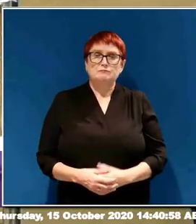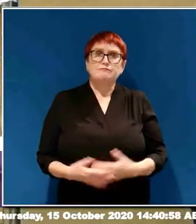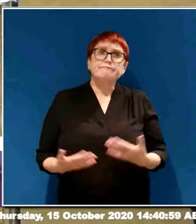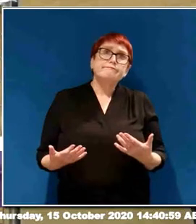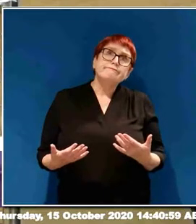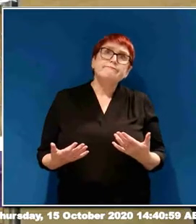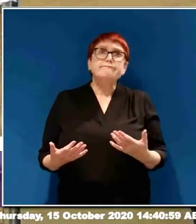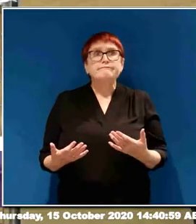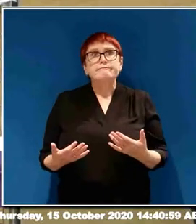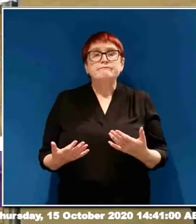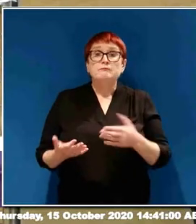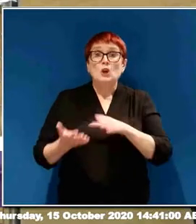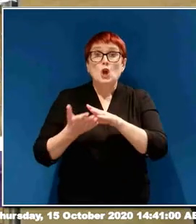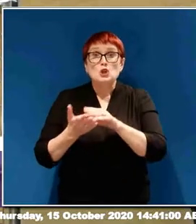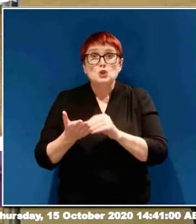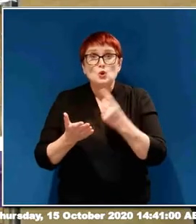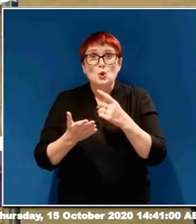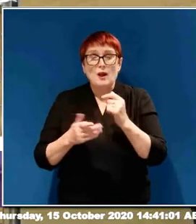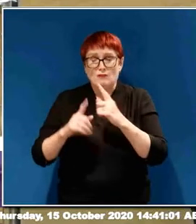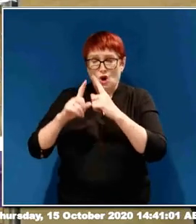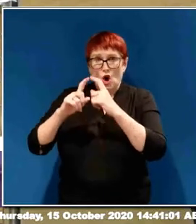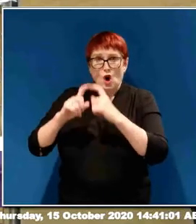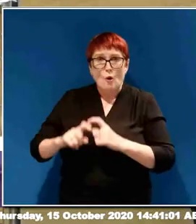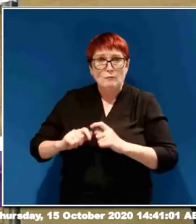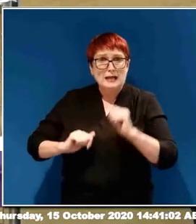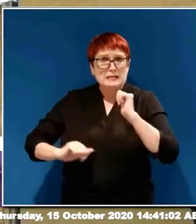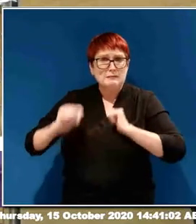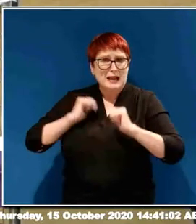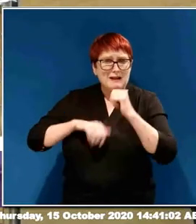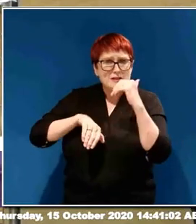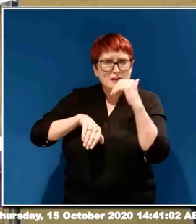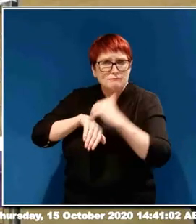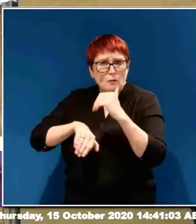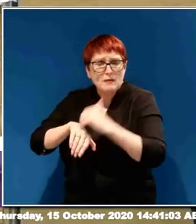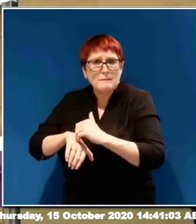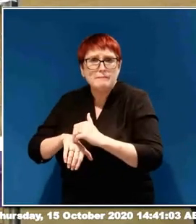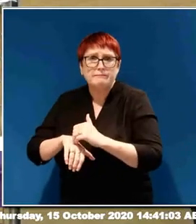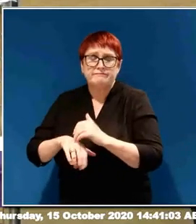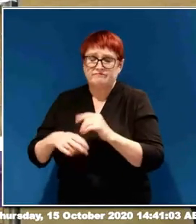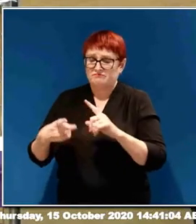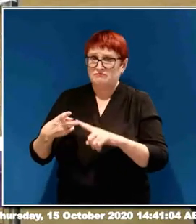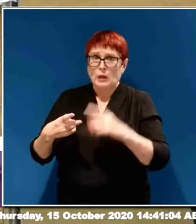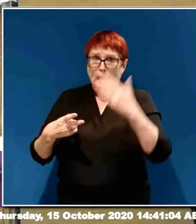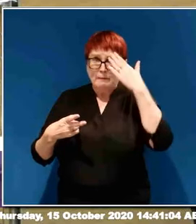behavioural disorders, or mental health diagnosis such as students with